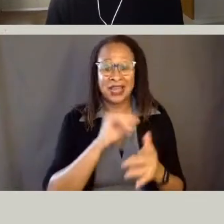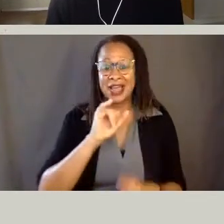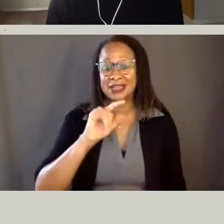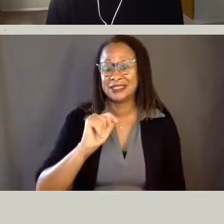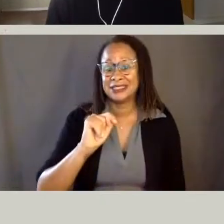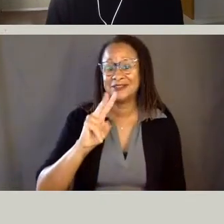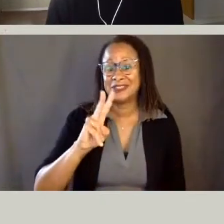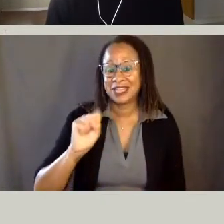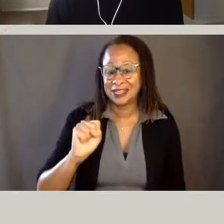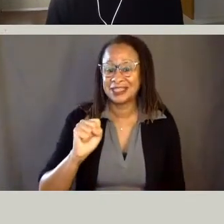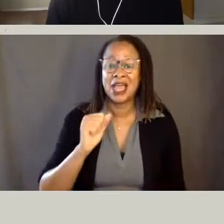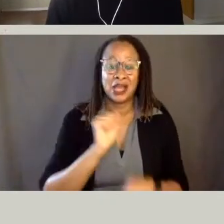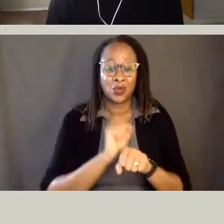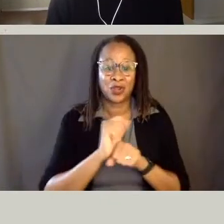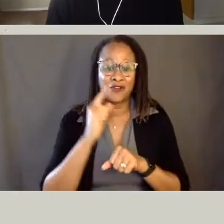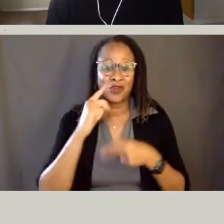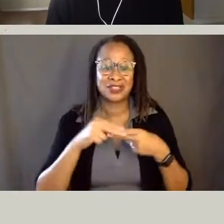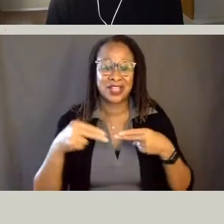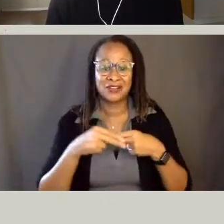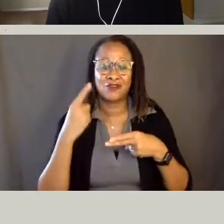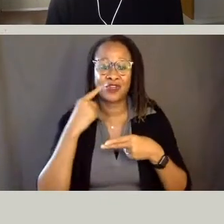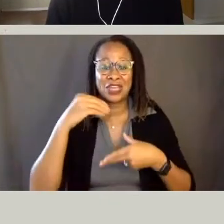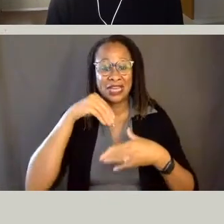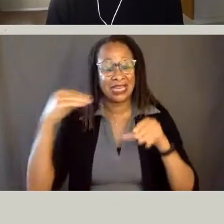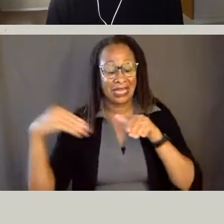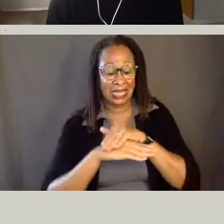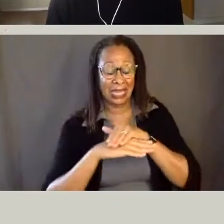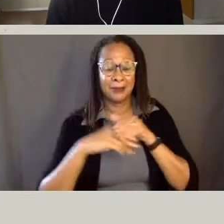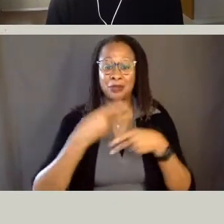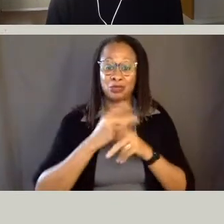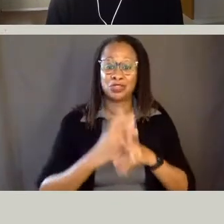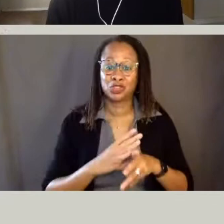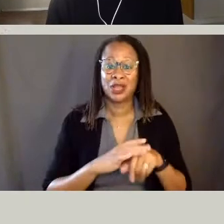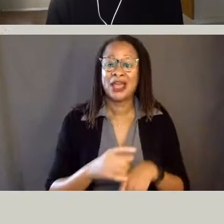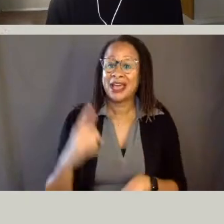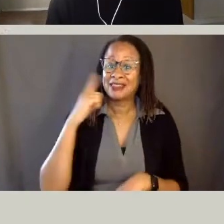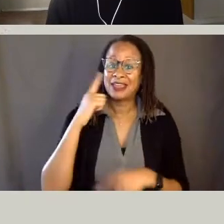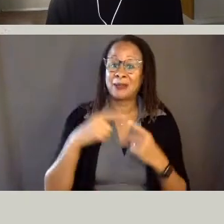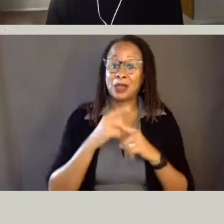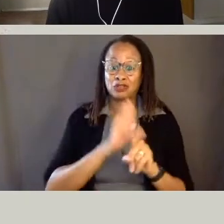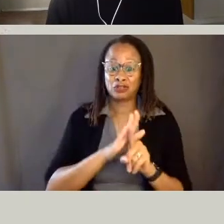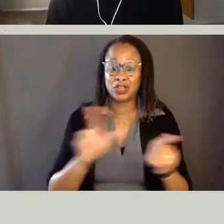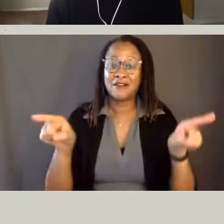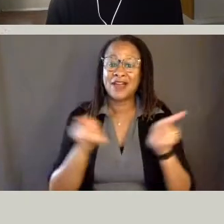And it was like to think of yourself, as a public television producer and not a filmmaker.